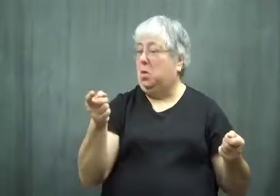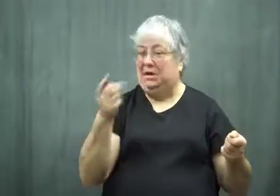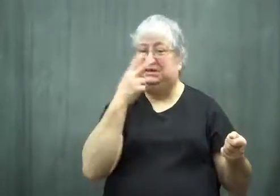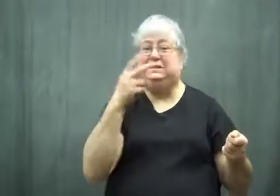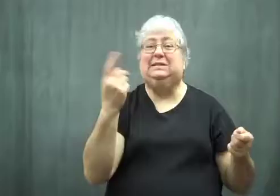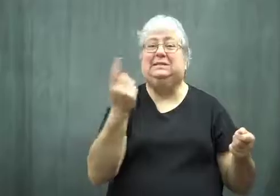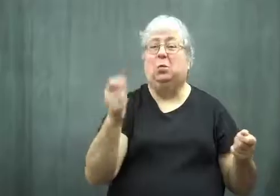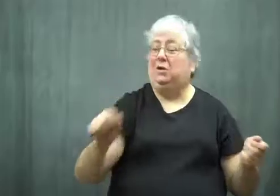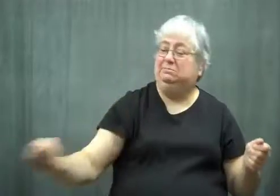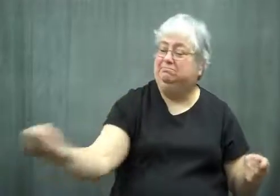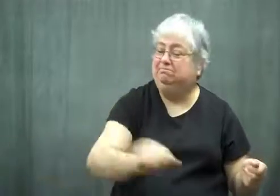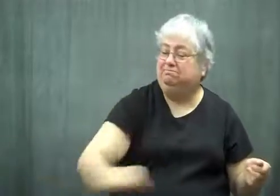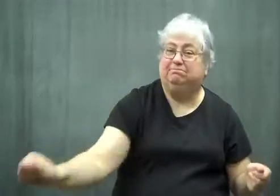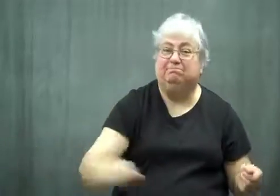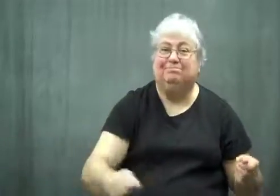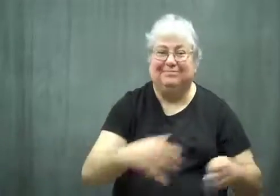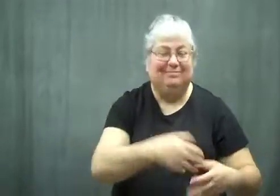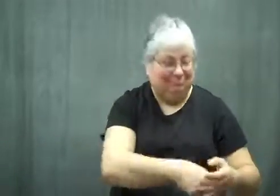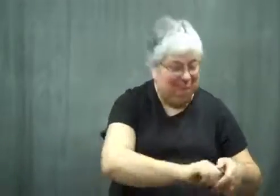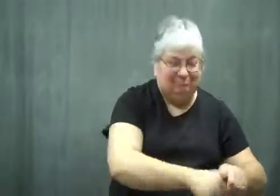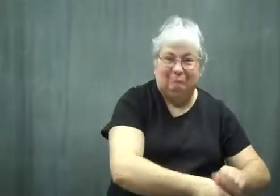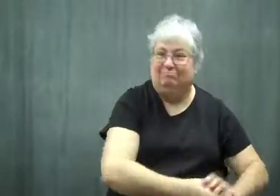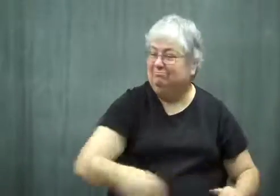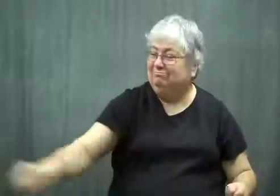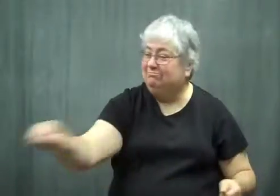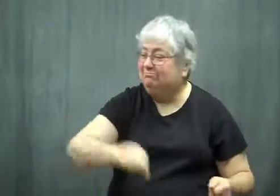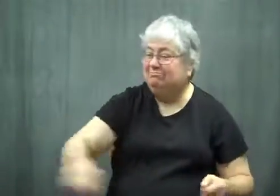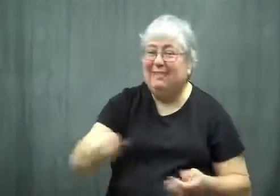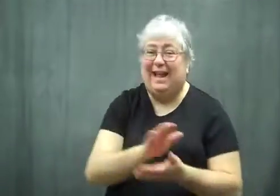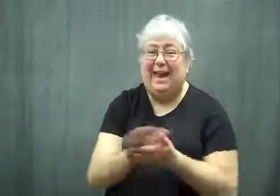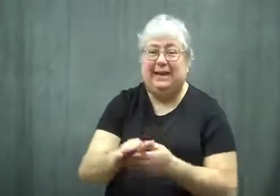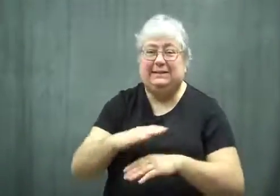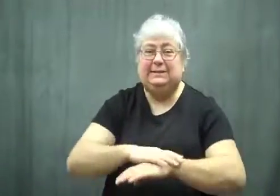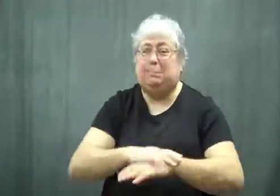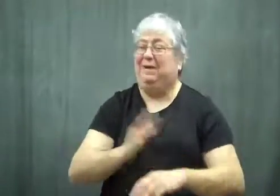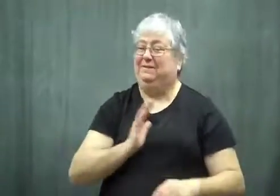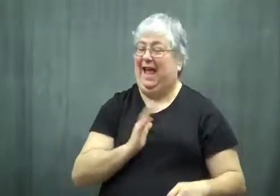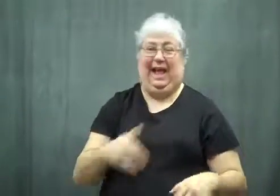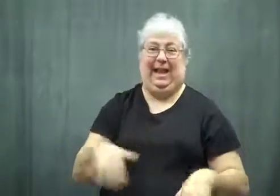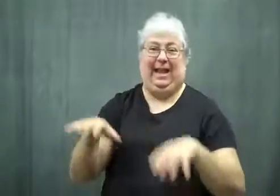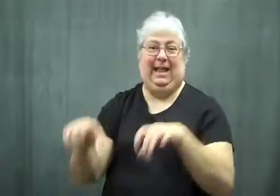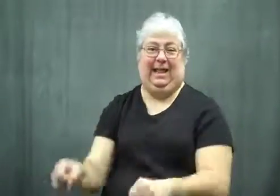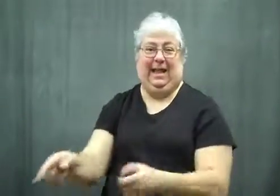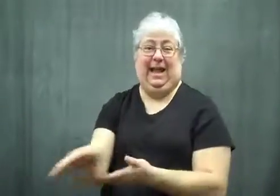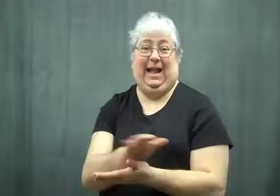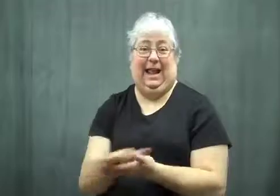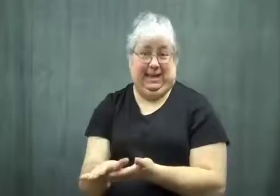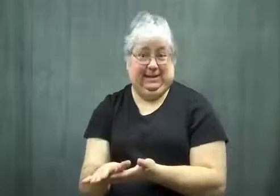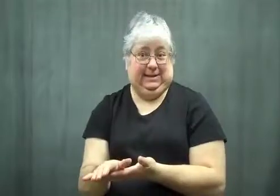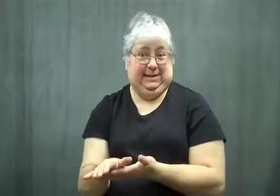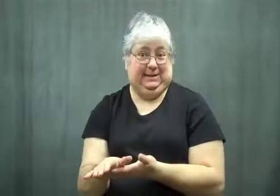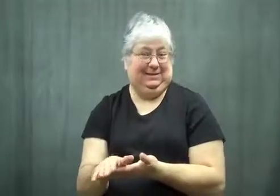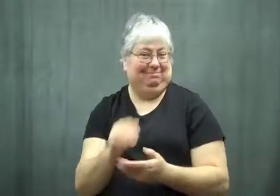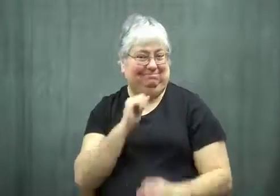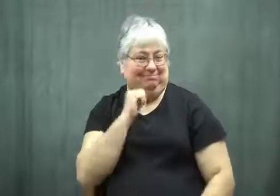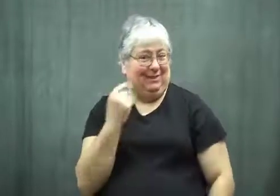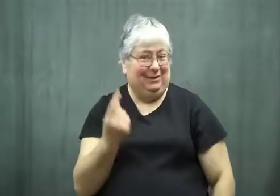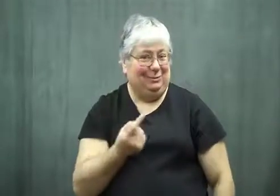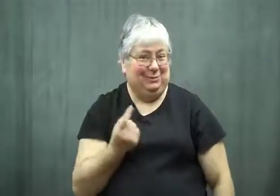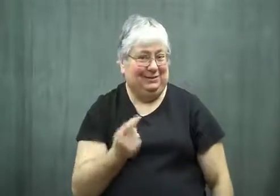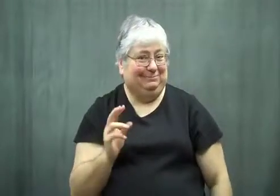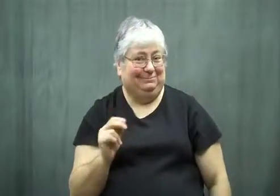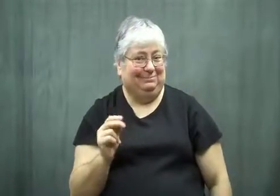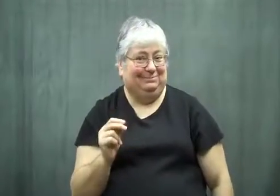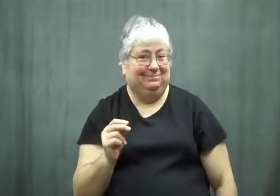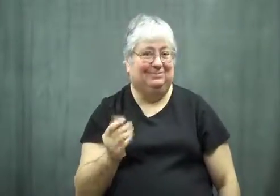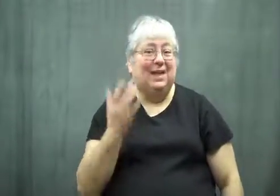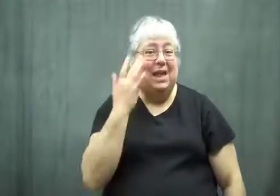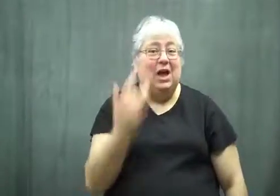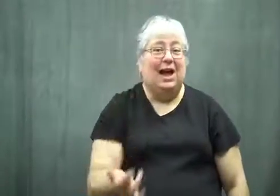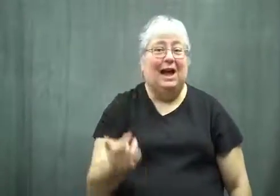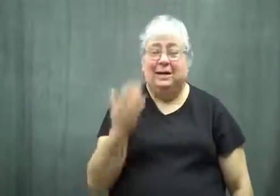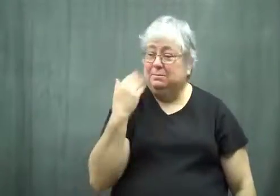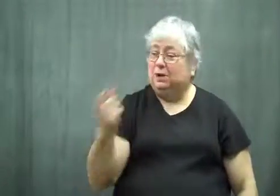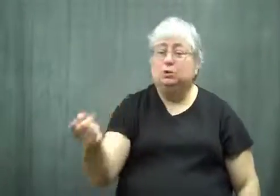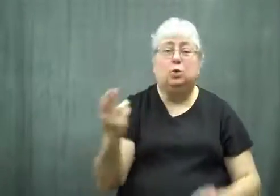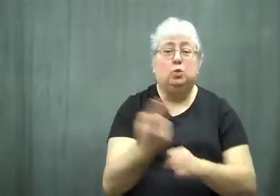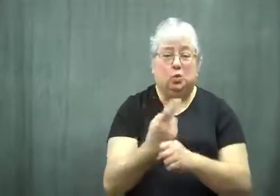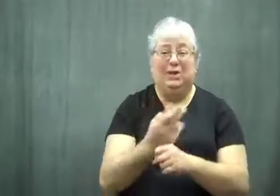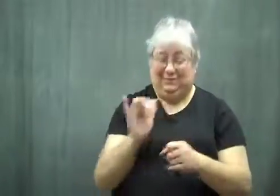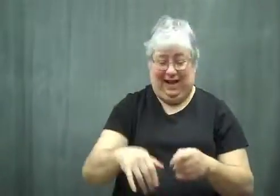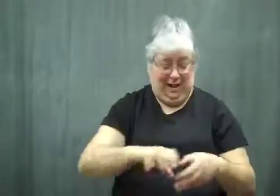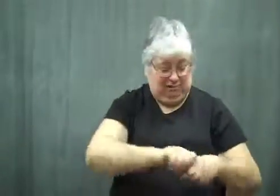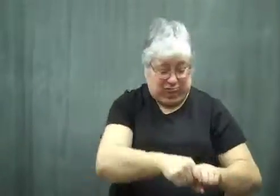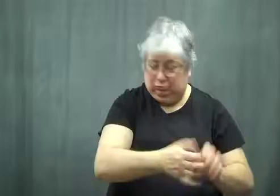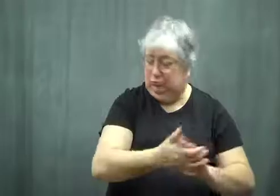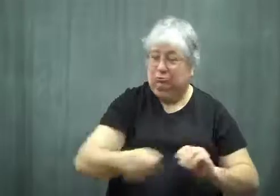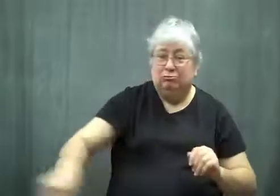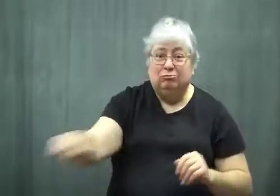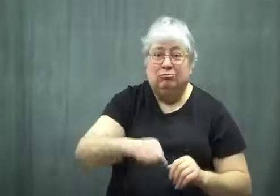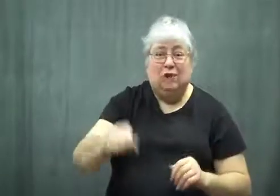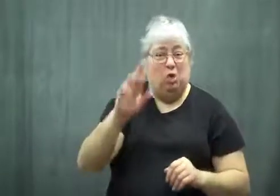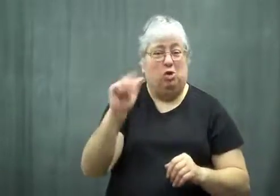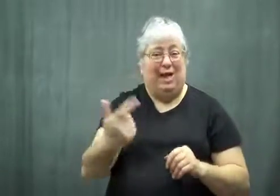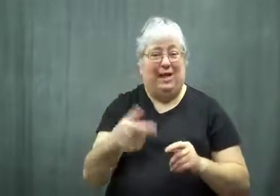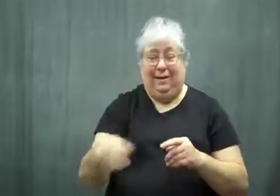and you see someone wiping down the tables, so you grab a "clean" one.